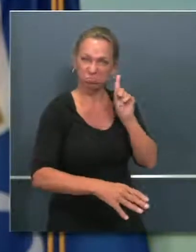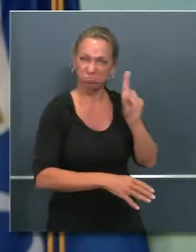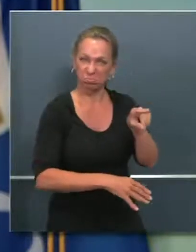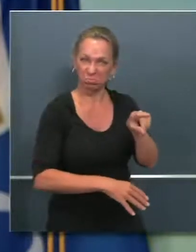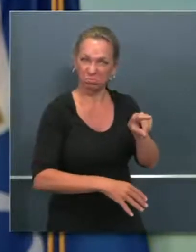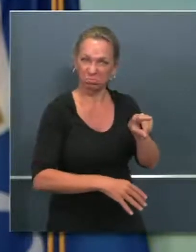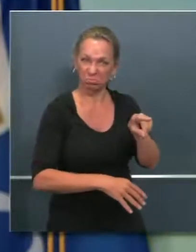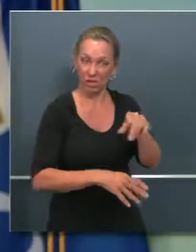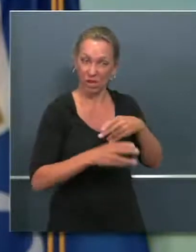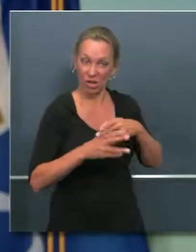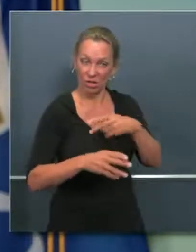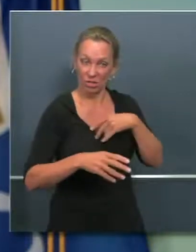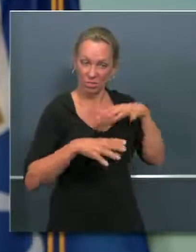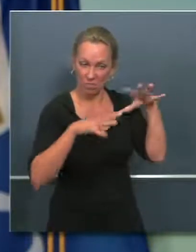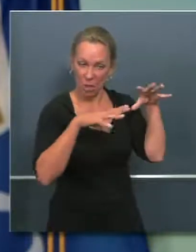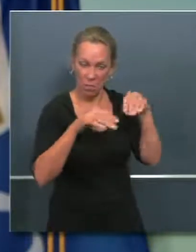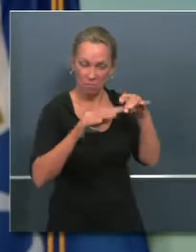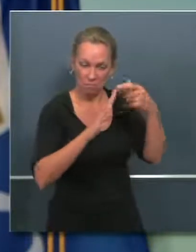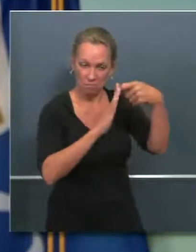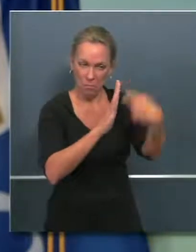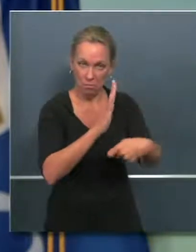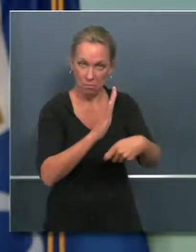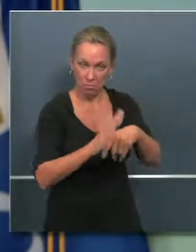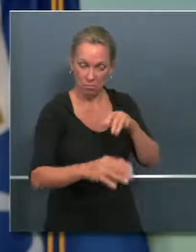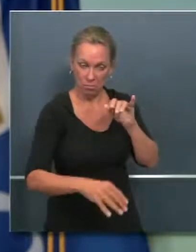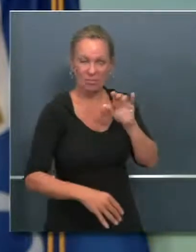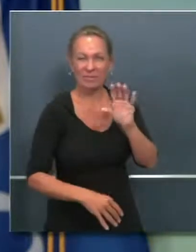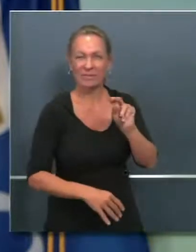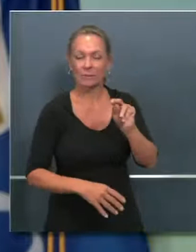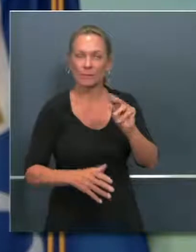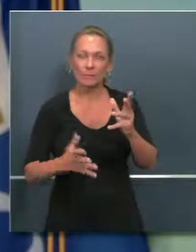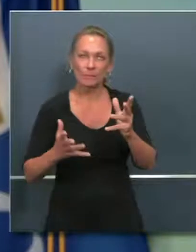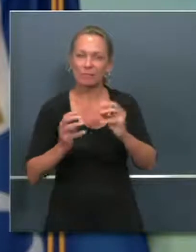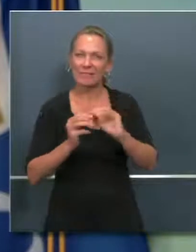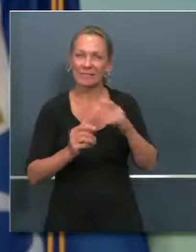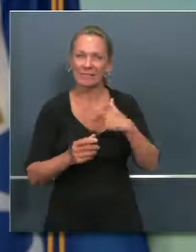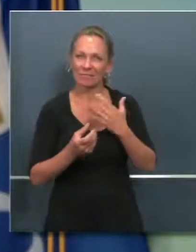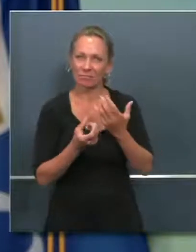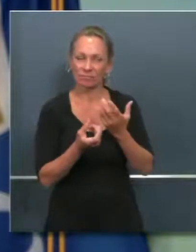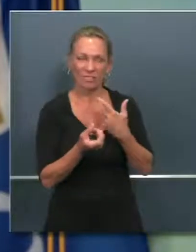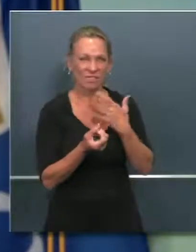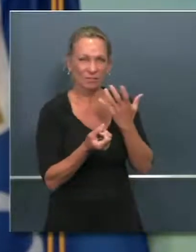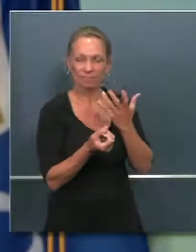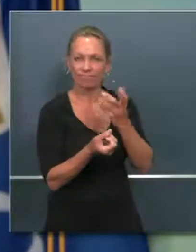they made a number of comments about what they're seen in their communities as it relates to spread